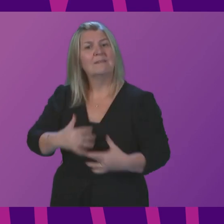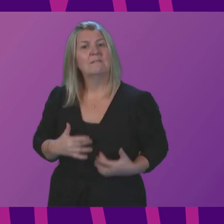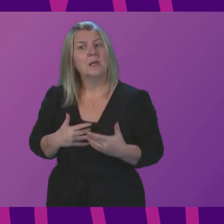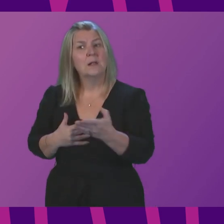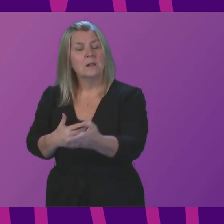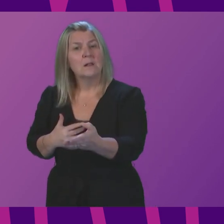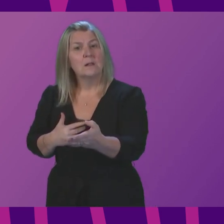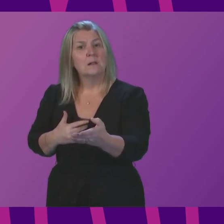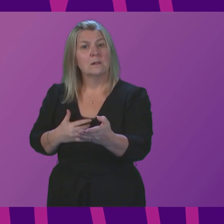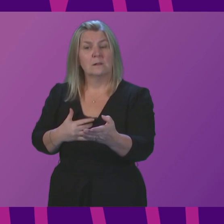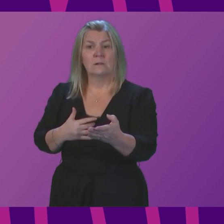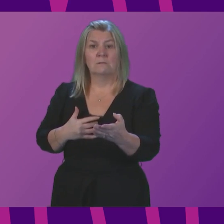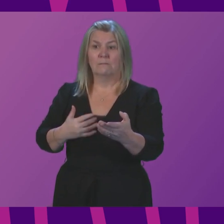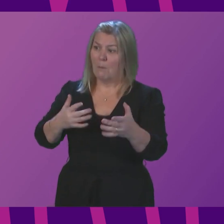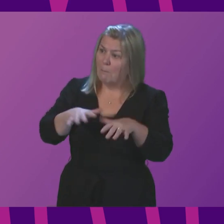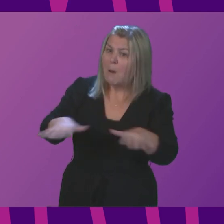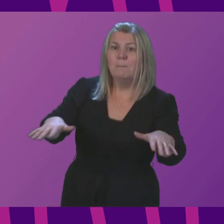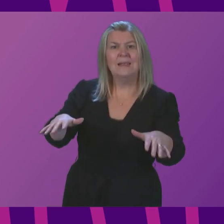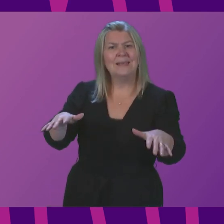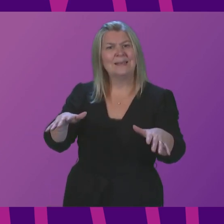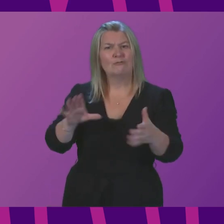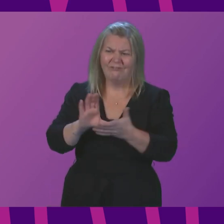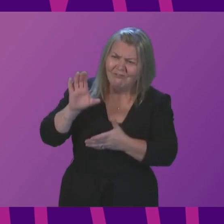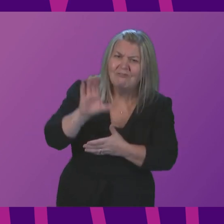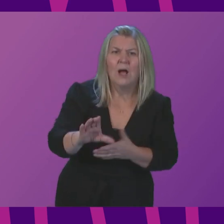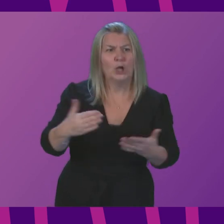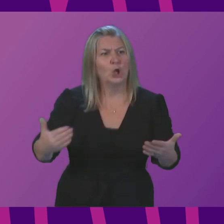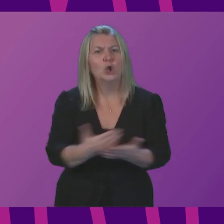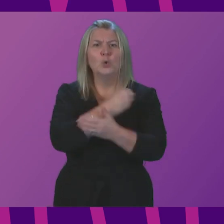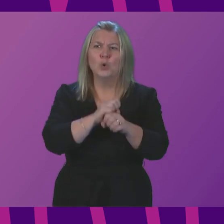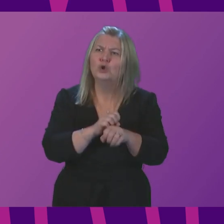that taxpayers fund the creation of new nuclear power, given the time and the significant